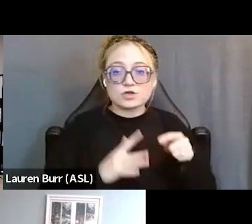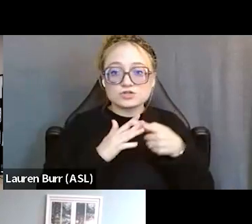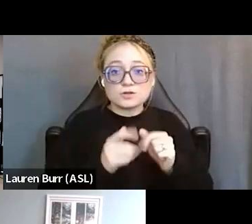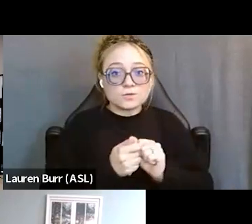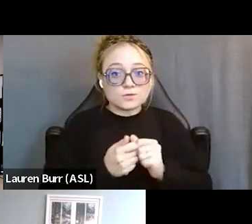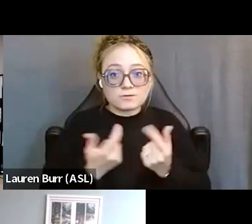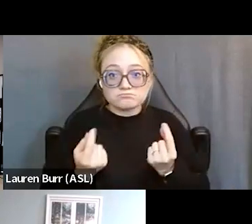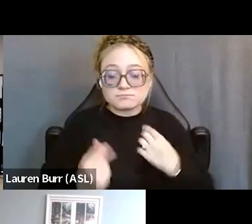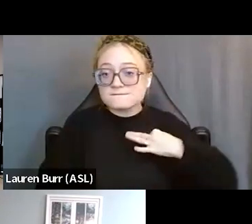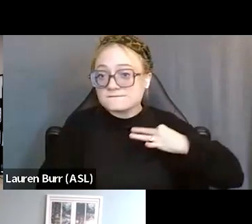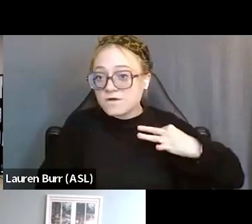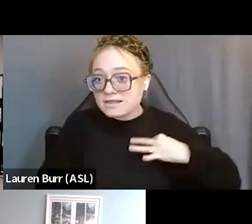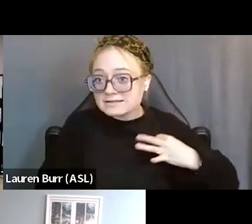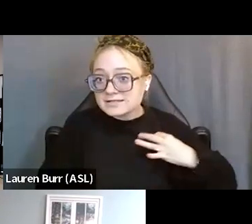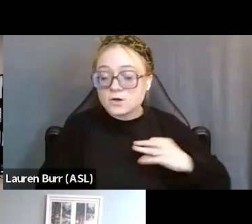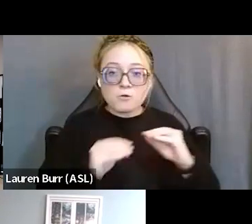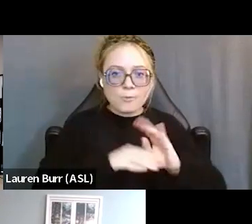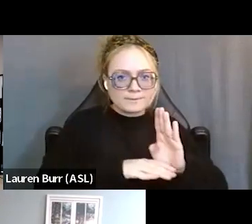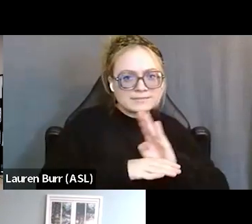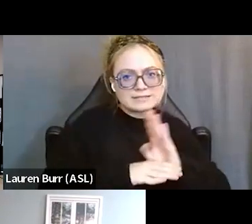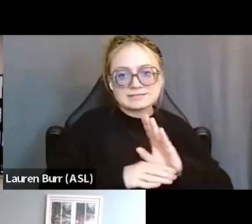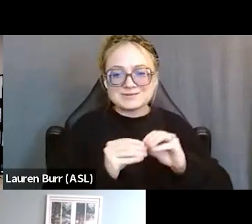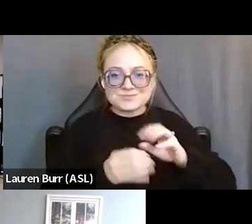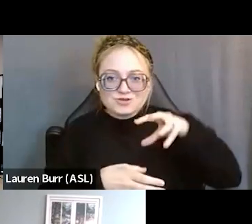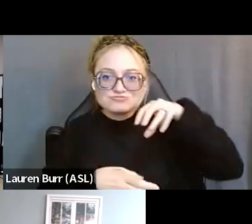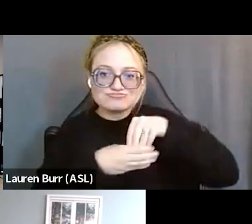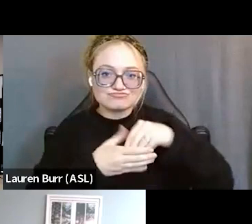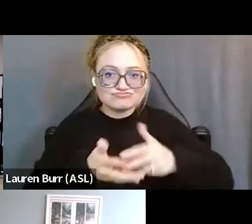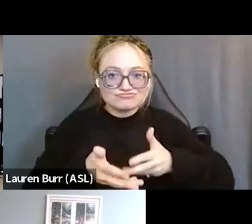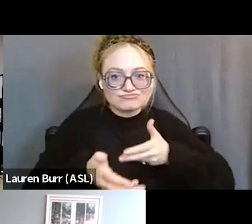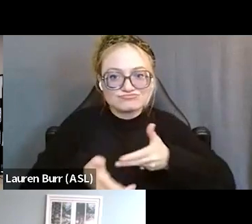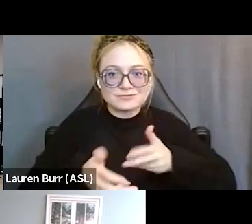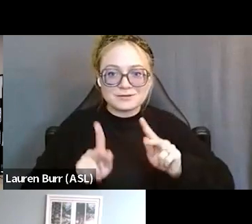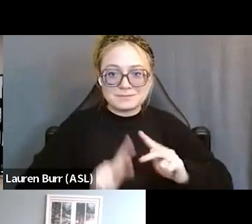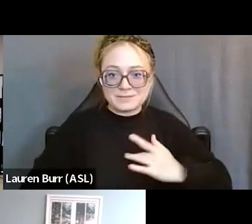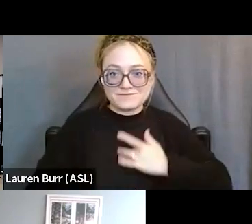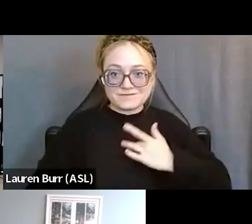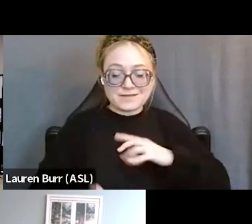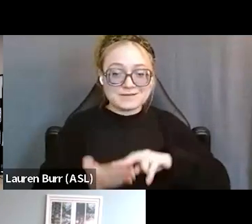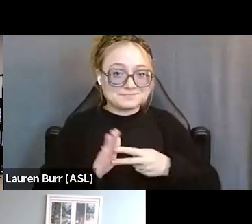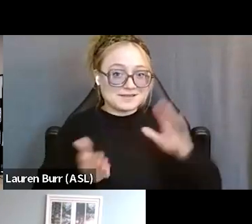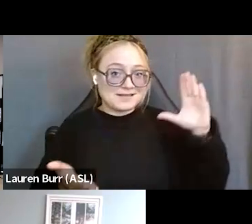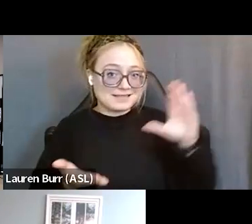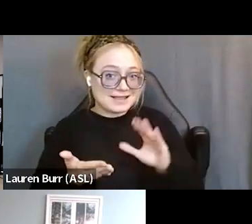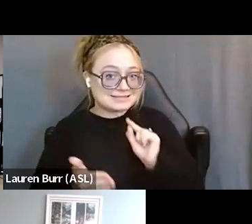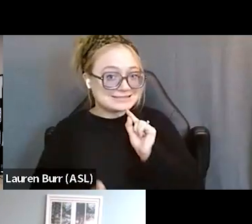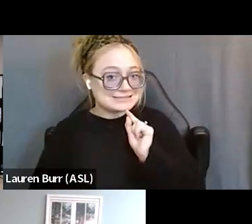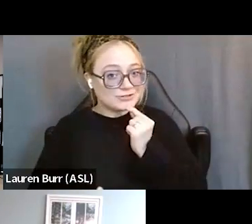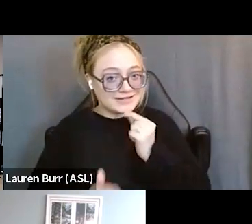The busier people feel the more engaged, people feel the, you know, the less severe symptoms are with or without medication.